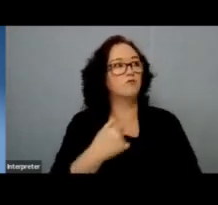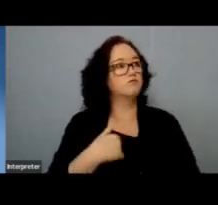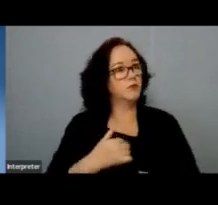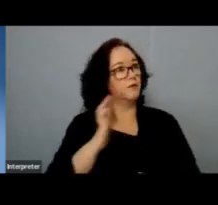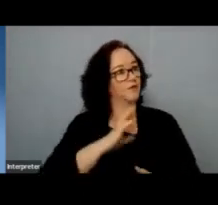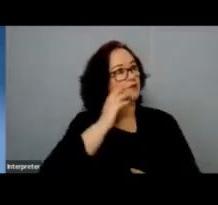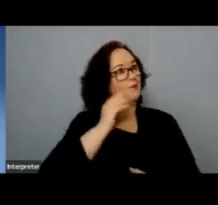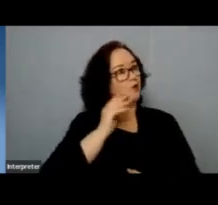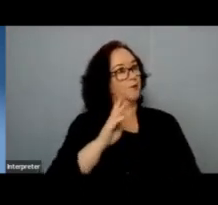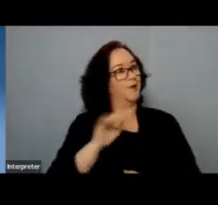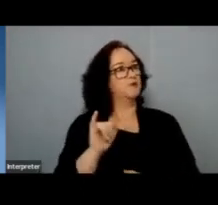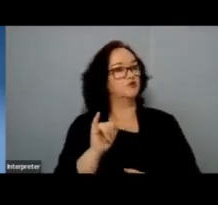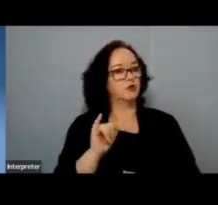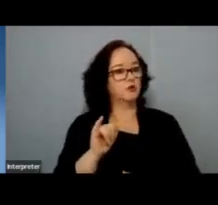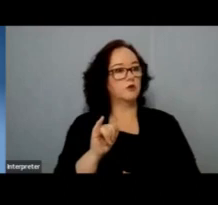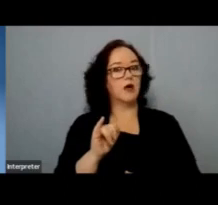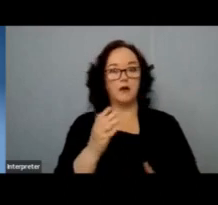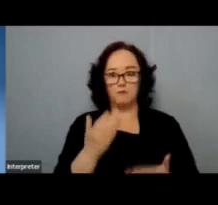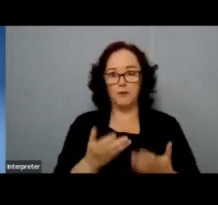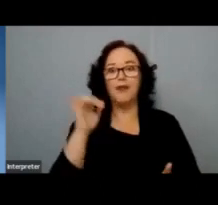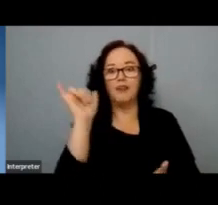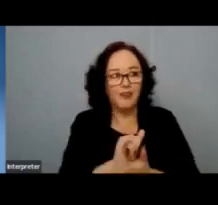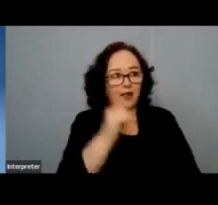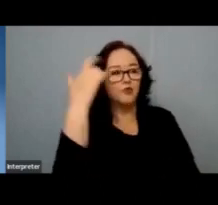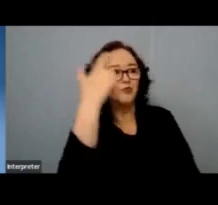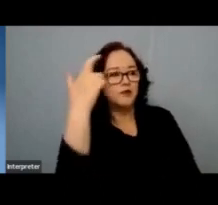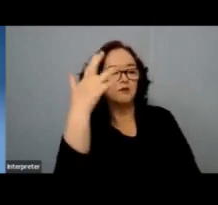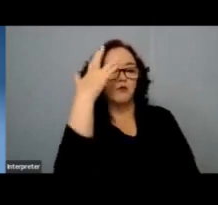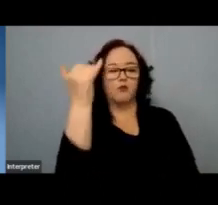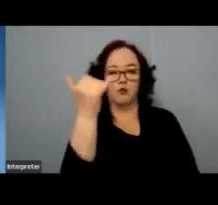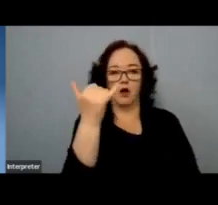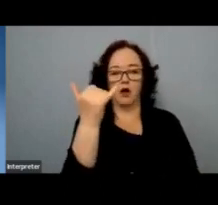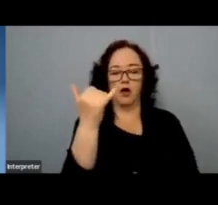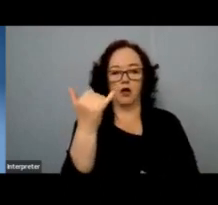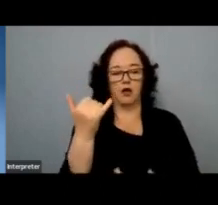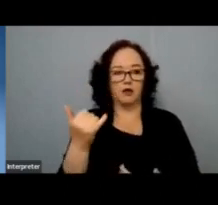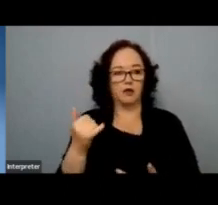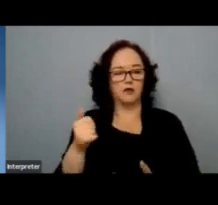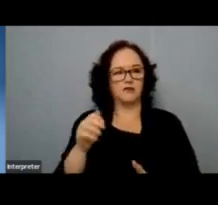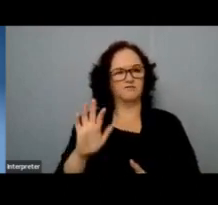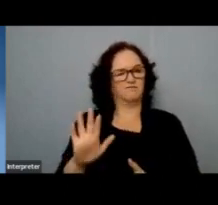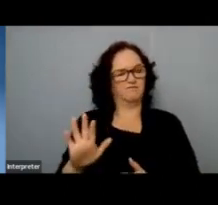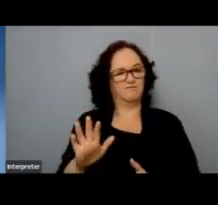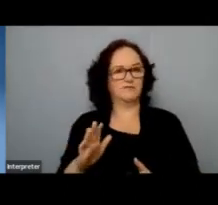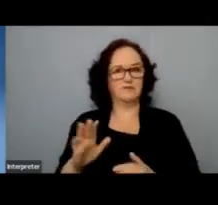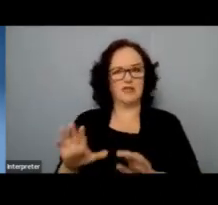might be responsible for what's making them be different and feel different, and maybe not be